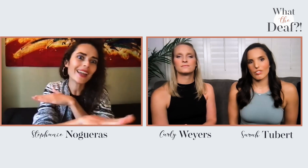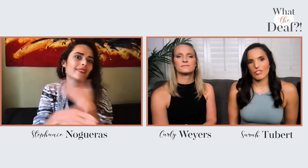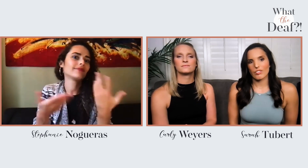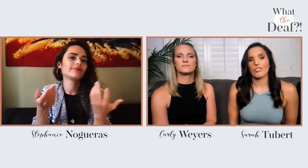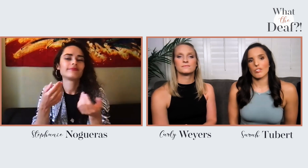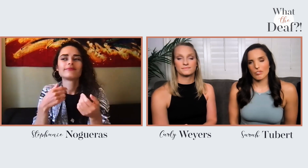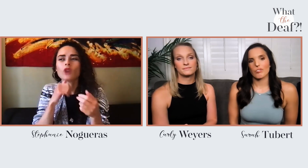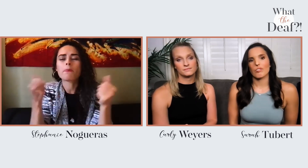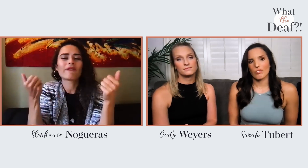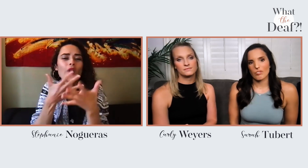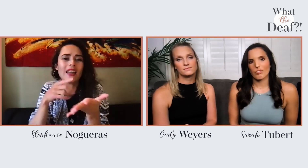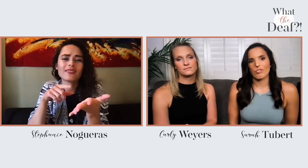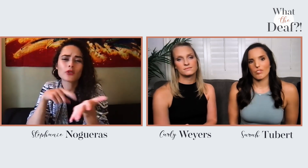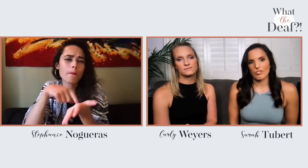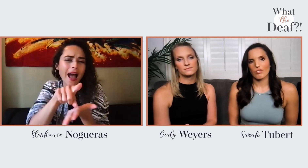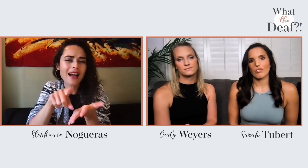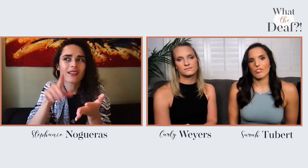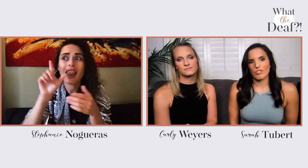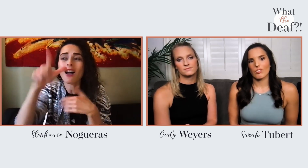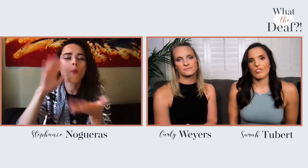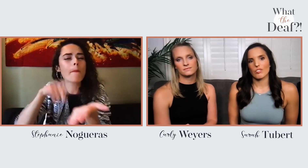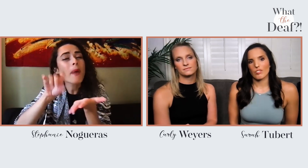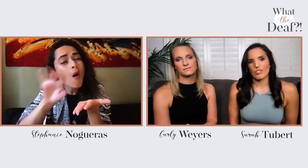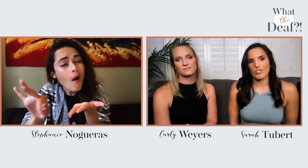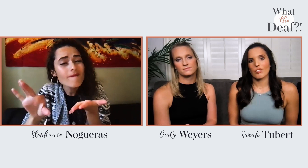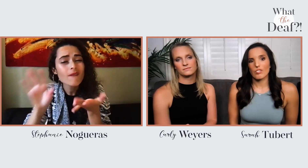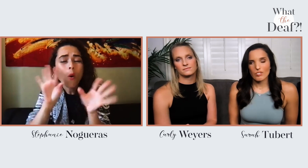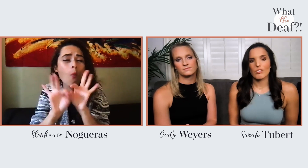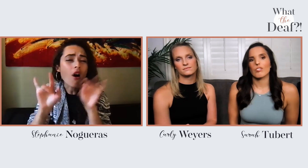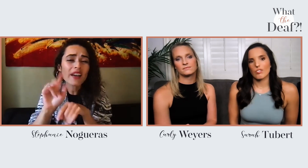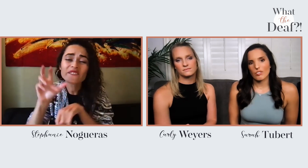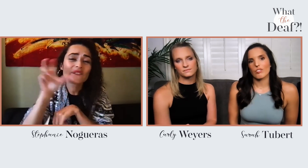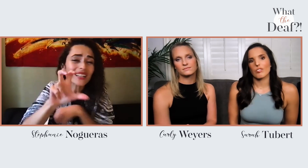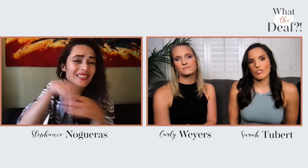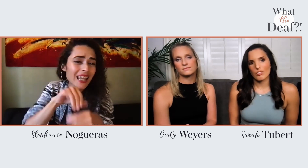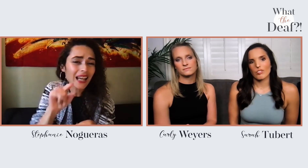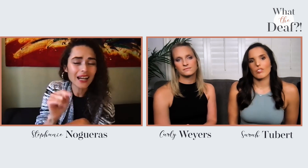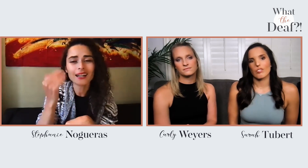that want to get into this industry to just go for it. Don't be afraid to pay those dues. You're really investing in yourself